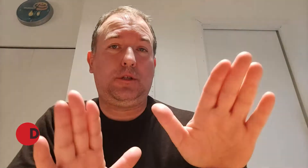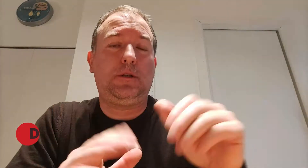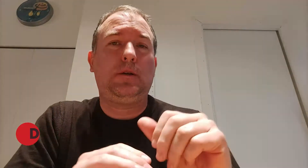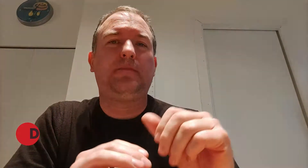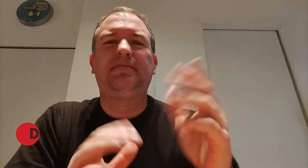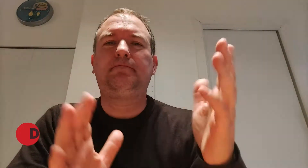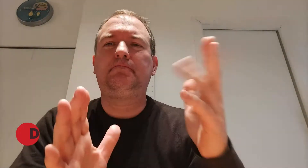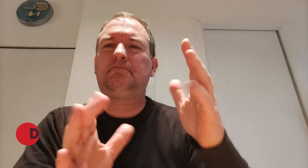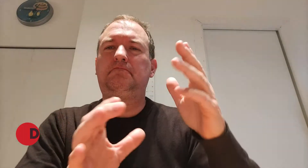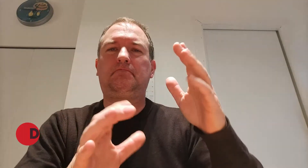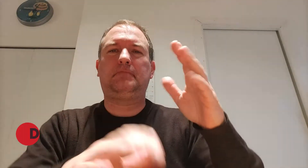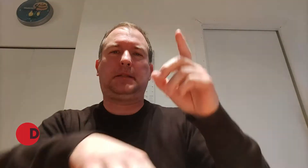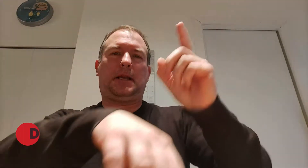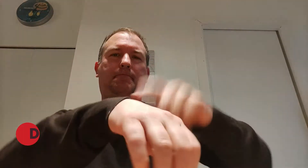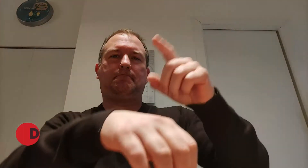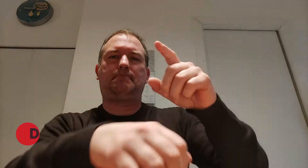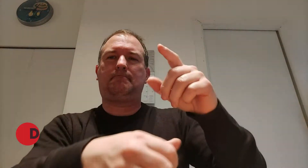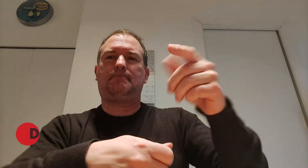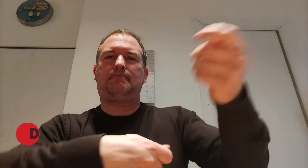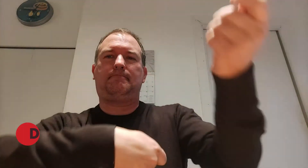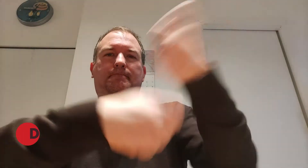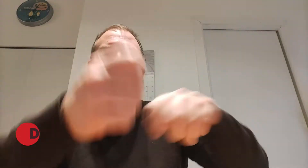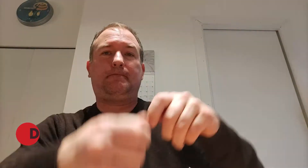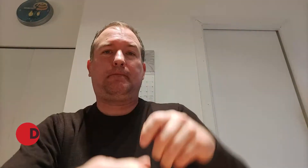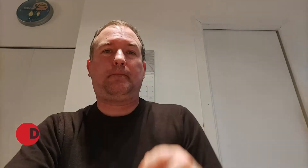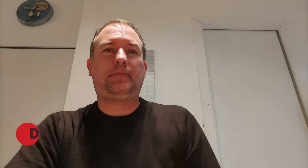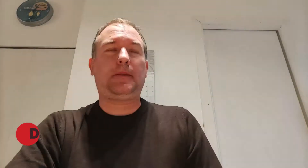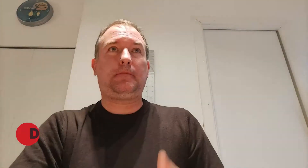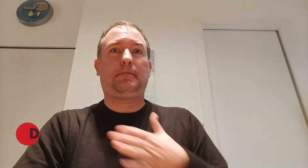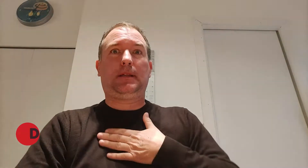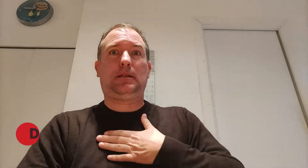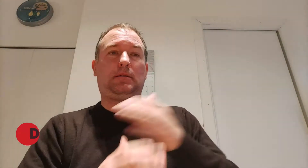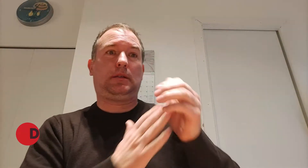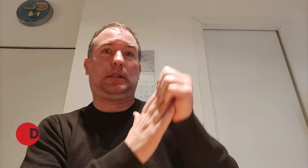Before I completed my term, it was time to change.